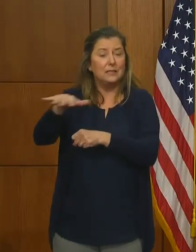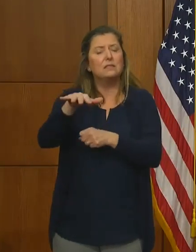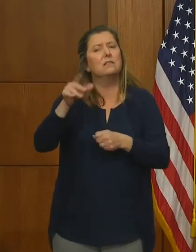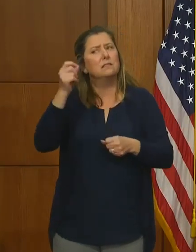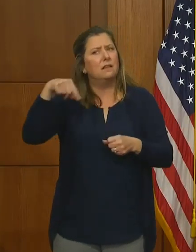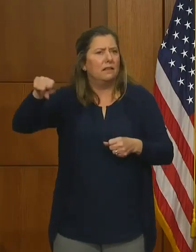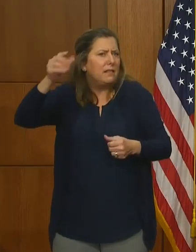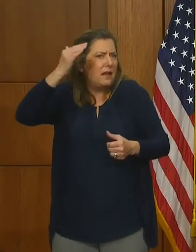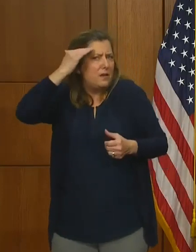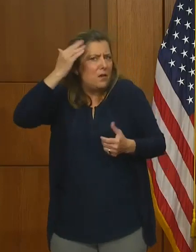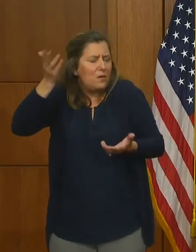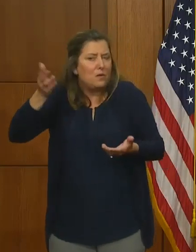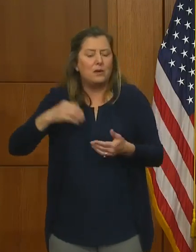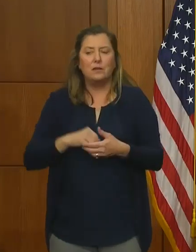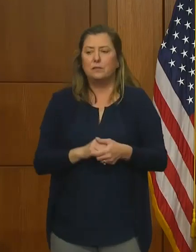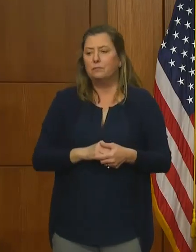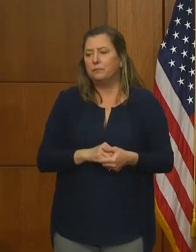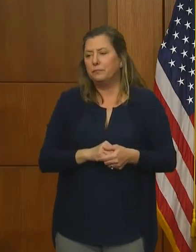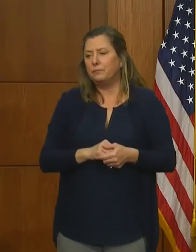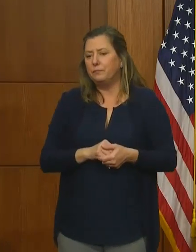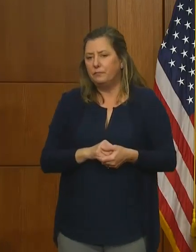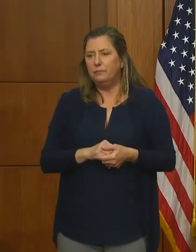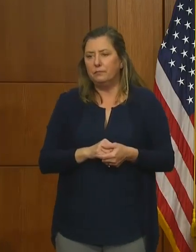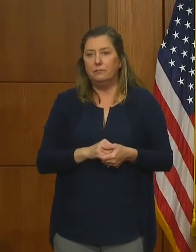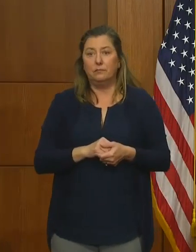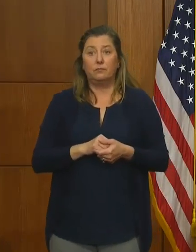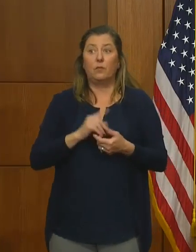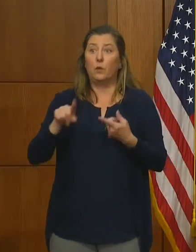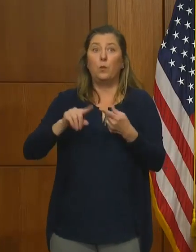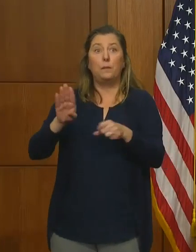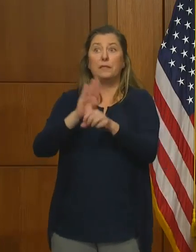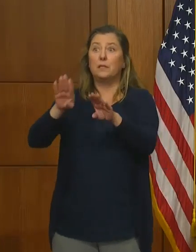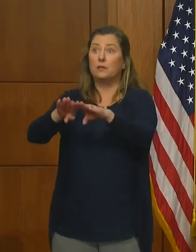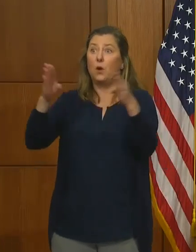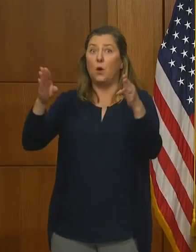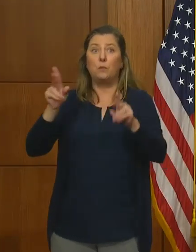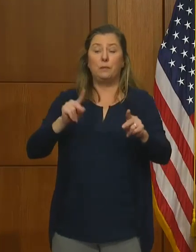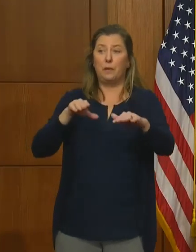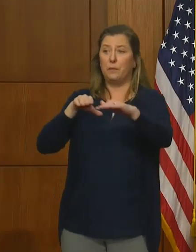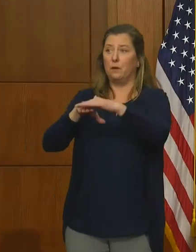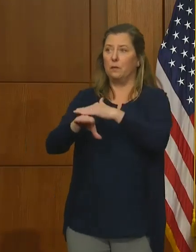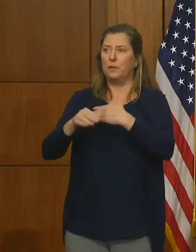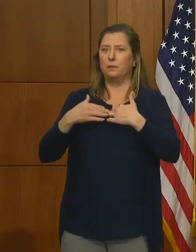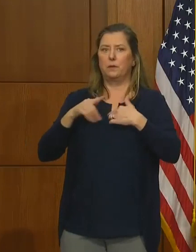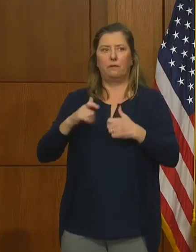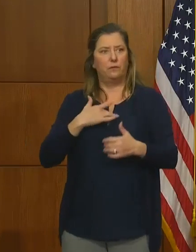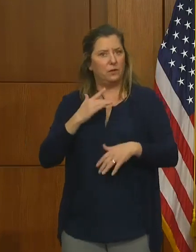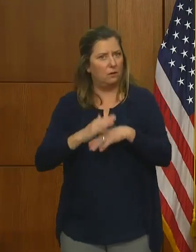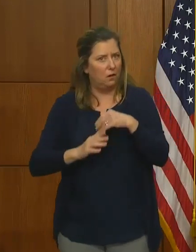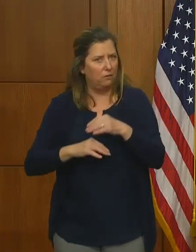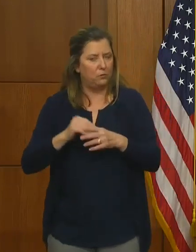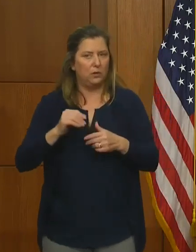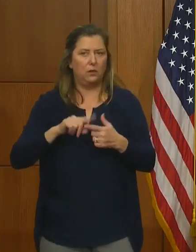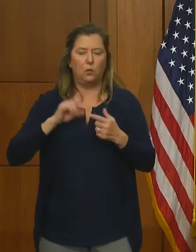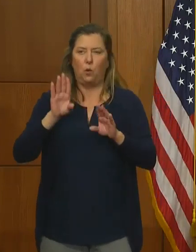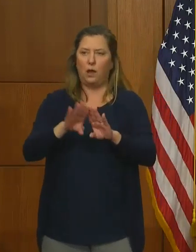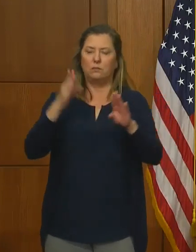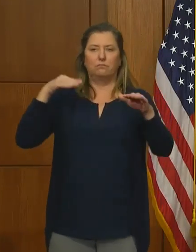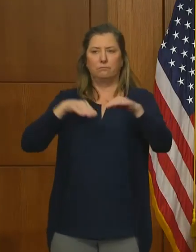POINTS OF CONVERSATION THAT WE'VE HAD WITH OUR BUSINESSES AND THEY THEY UNDERSTAND THIS IS A- YOU KNOW CONCERN NEED TO